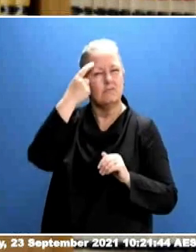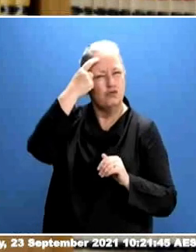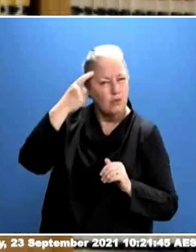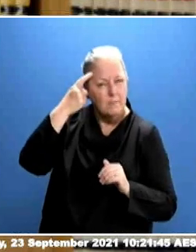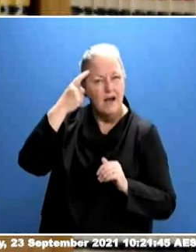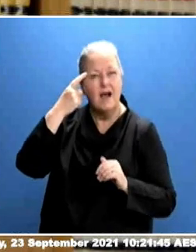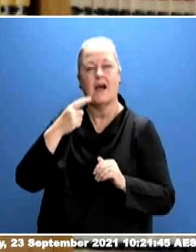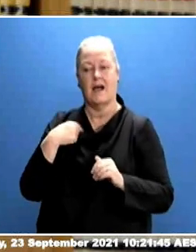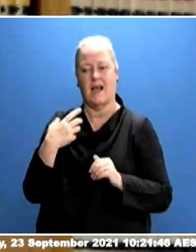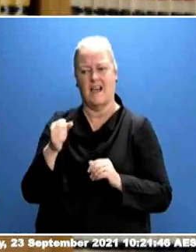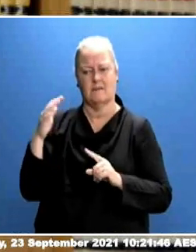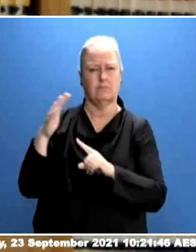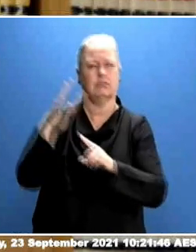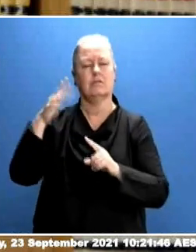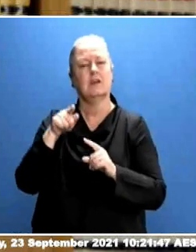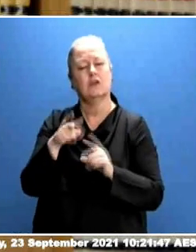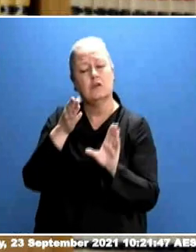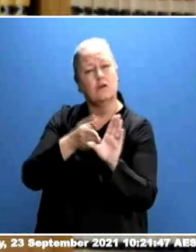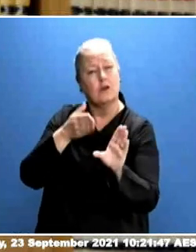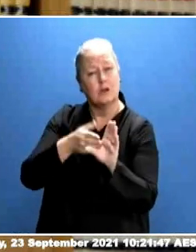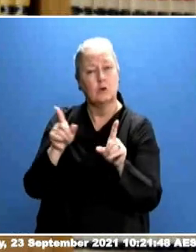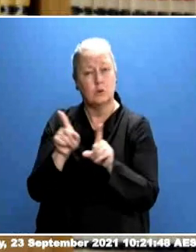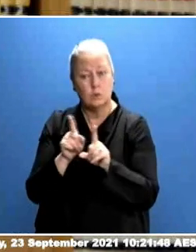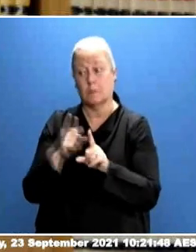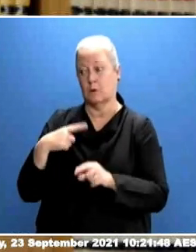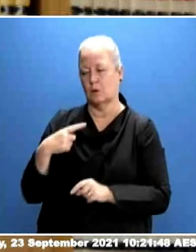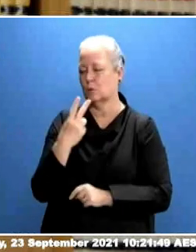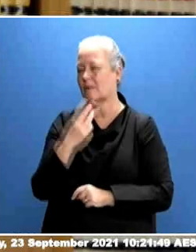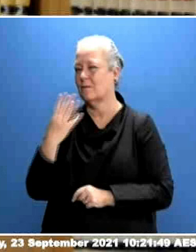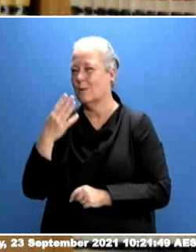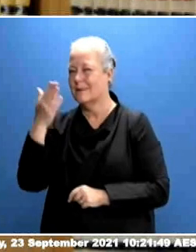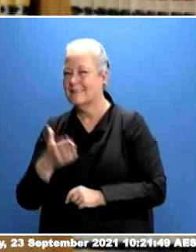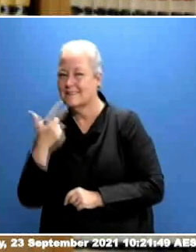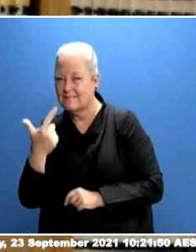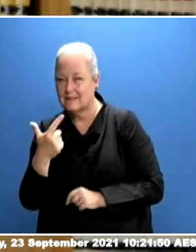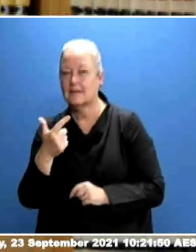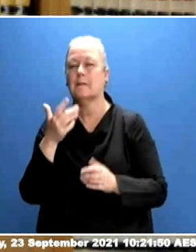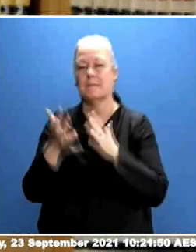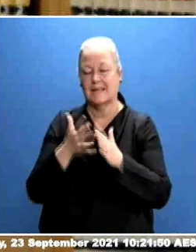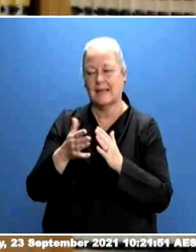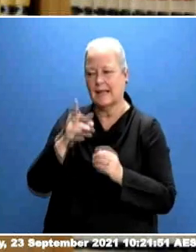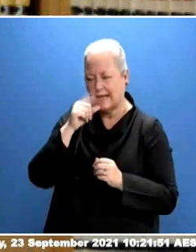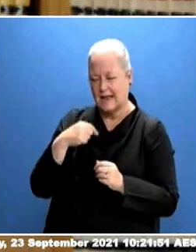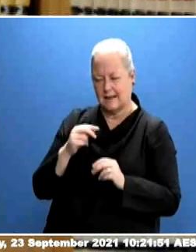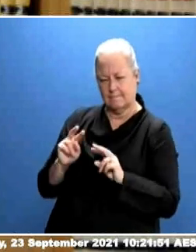and given that we have 24/7 care of these children, it provides with a unique insight into what might be going on for them